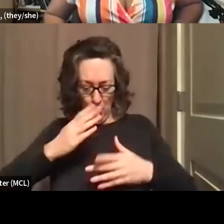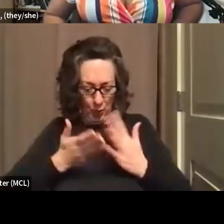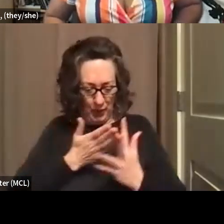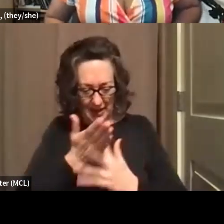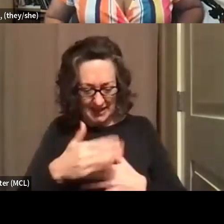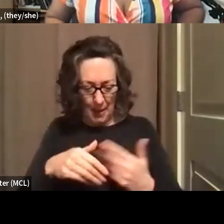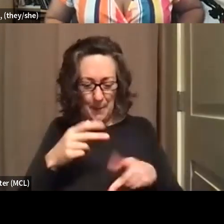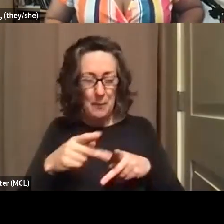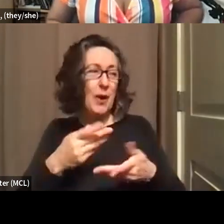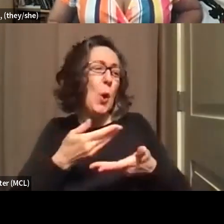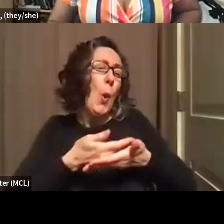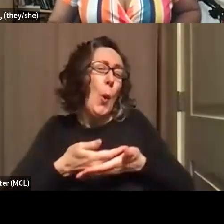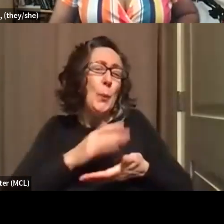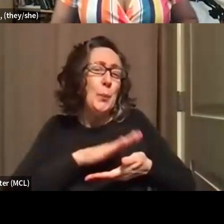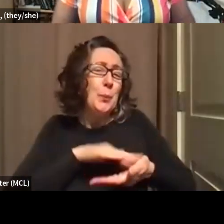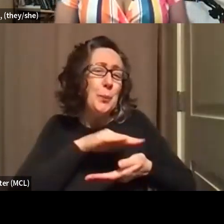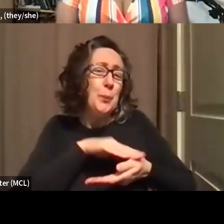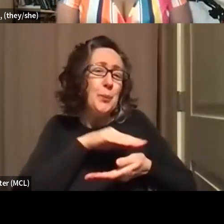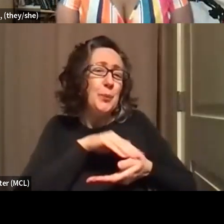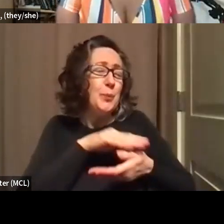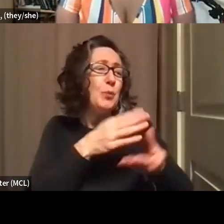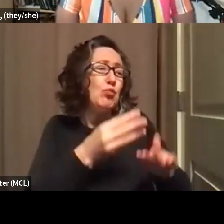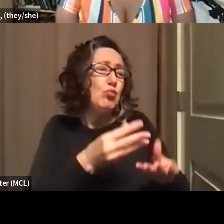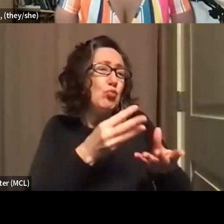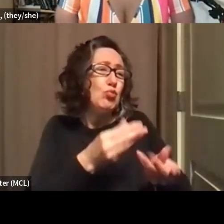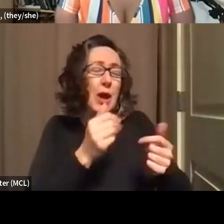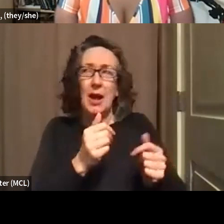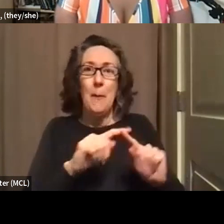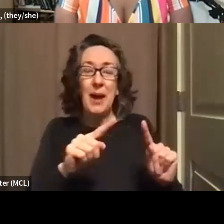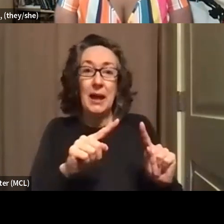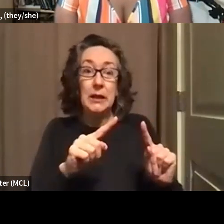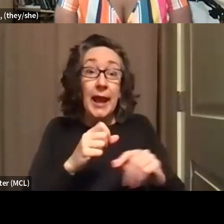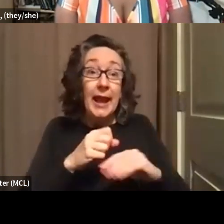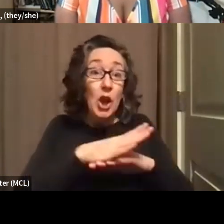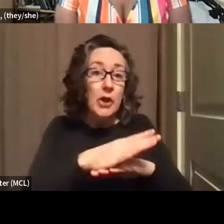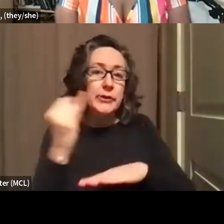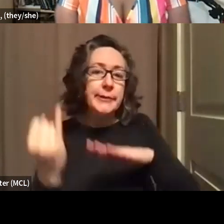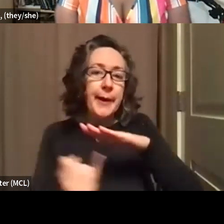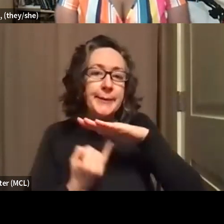wants to put you in an egg carton. But what that does is it isolates you.